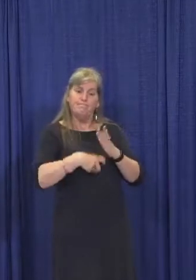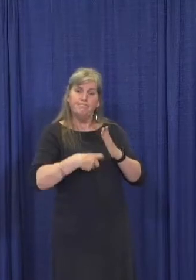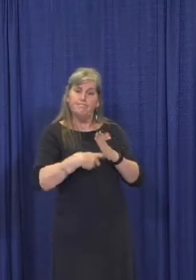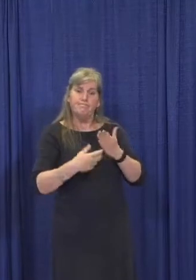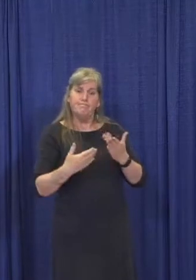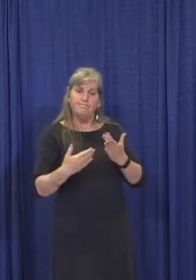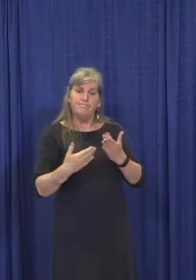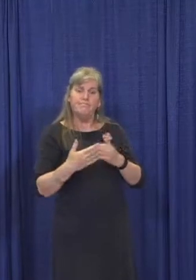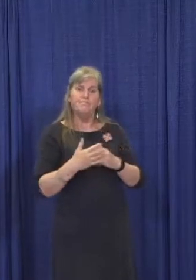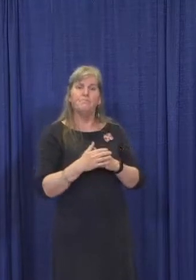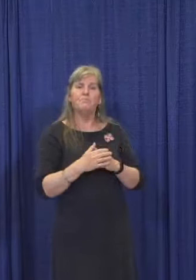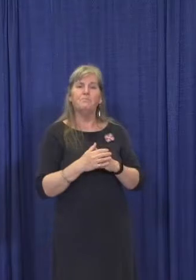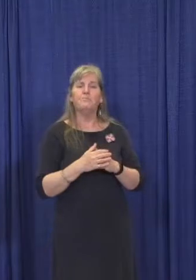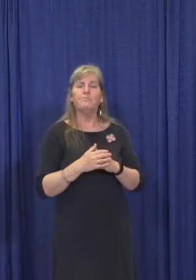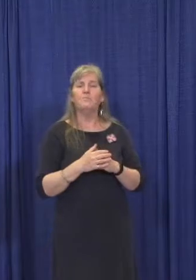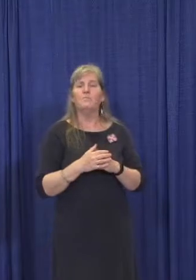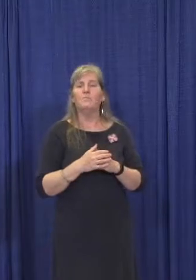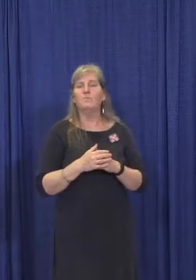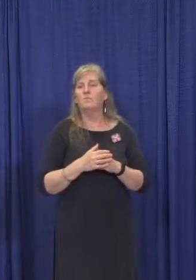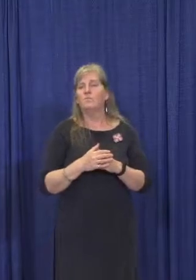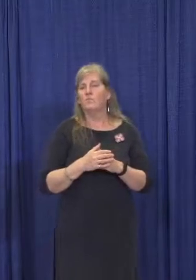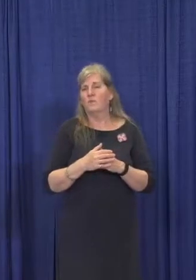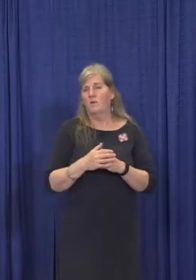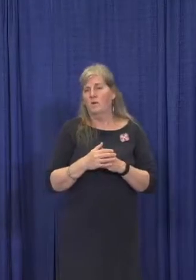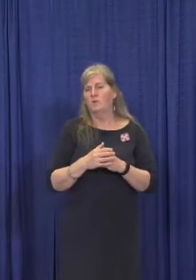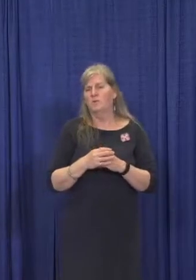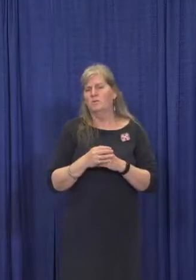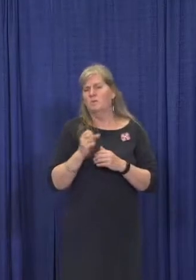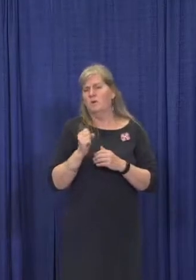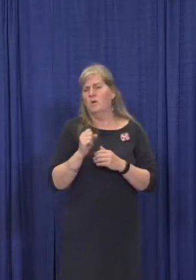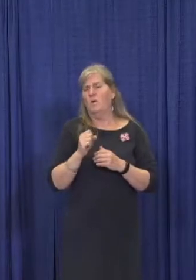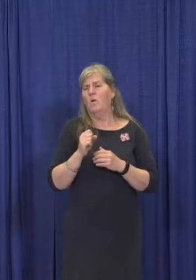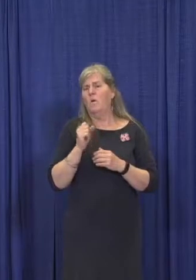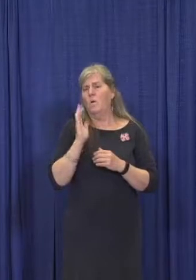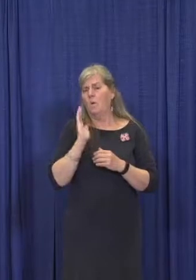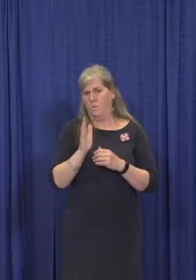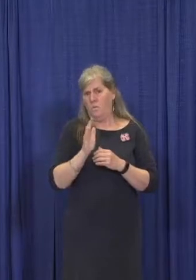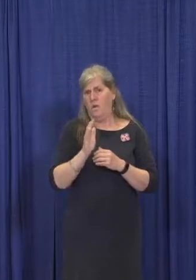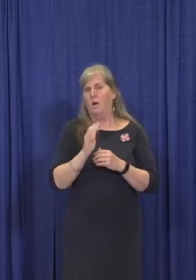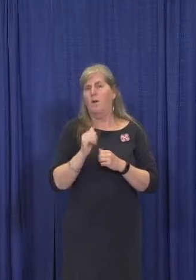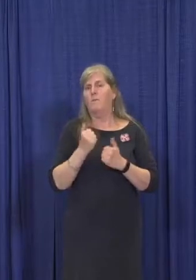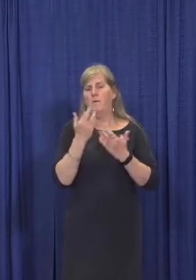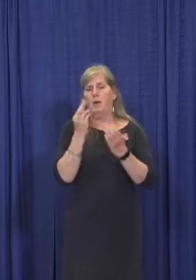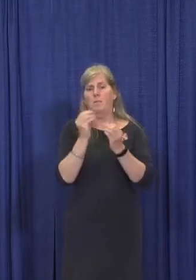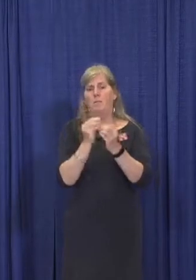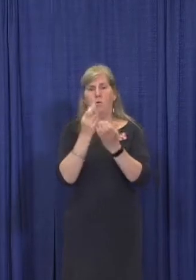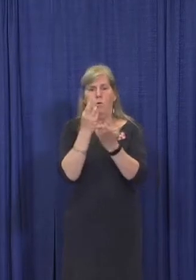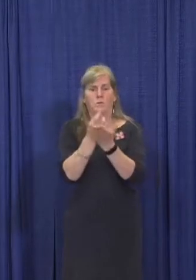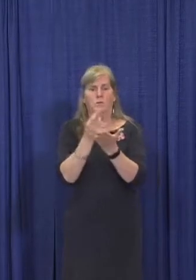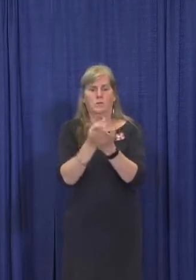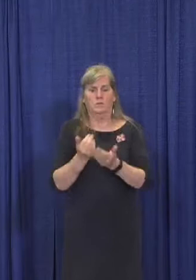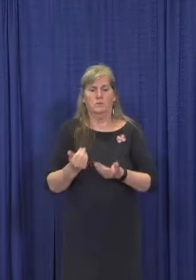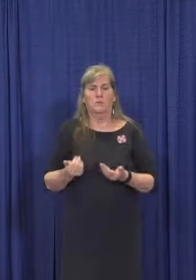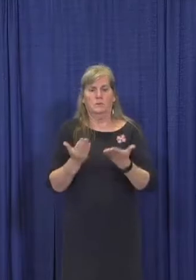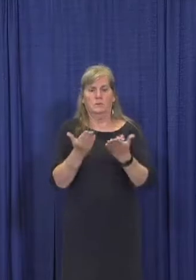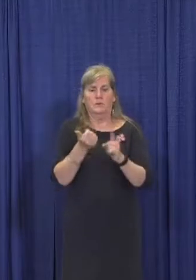will make sure we are reviewing how we do that currently.